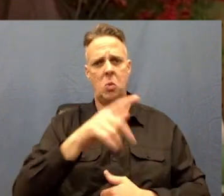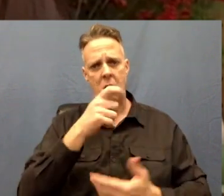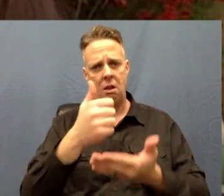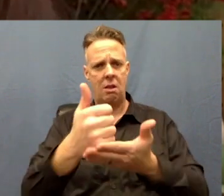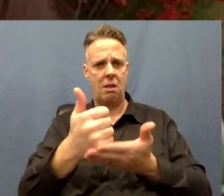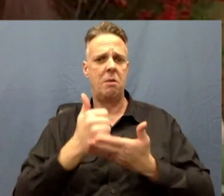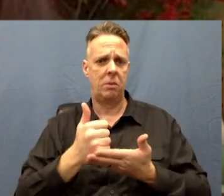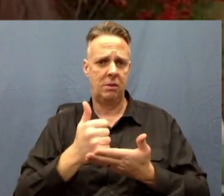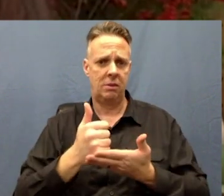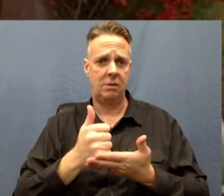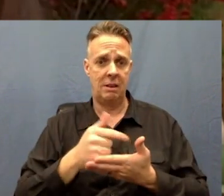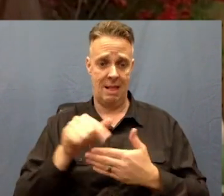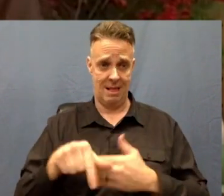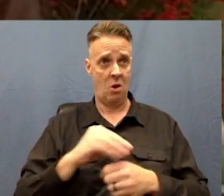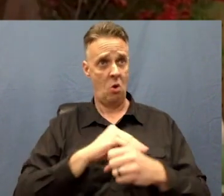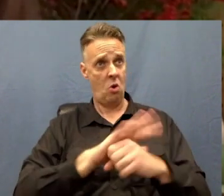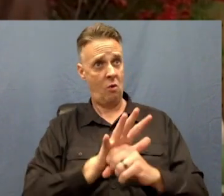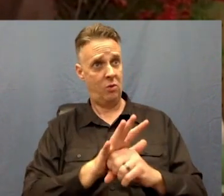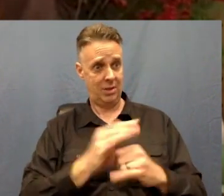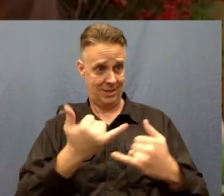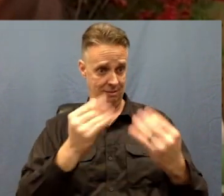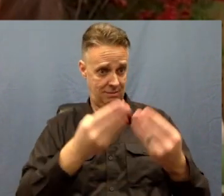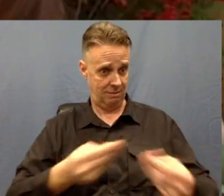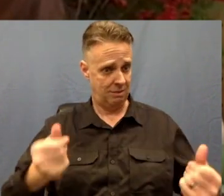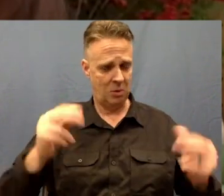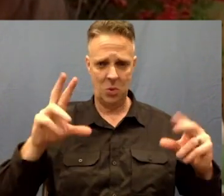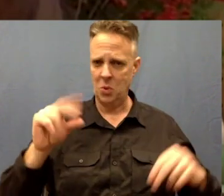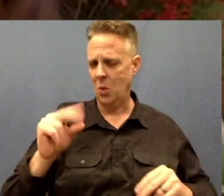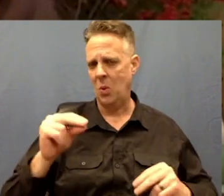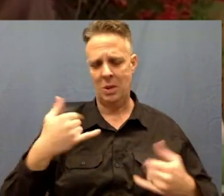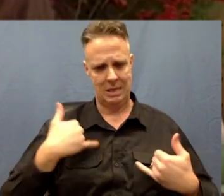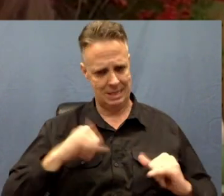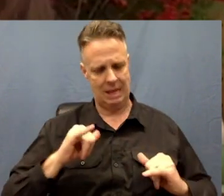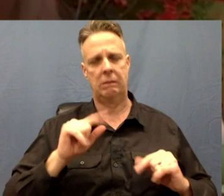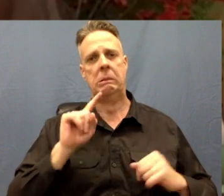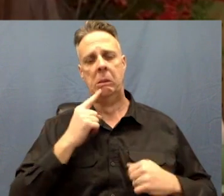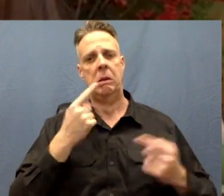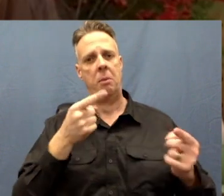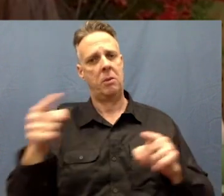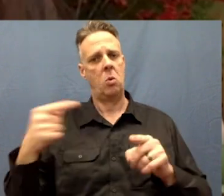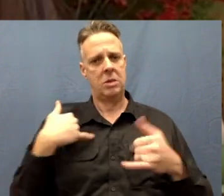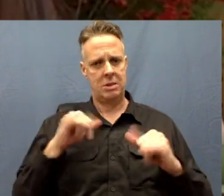BUT THIS CRISIS ISN'T OVER, AND WE STILL NEED TO DO MORE. SO I WANT TO CALL ON MY COLLEAGUES ALL ELECTED OFFICIALS